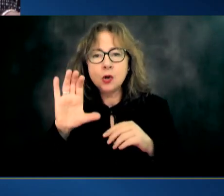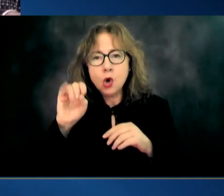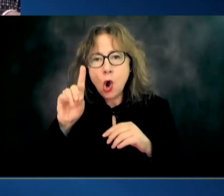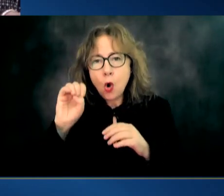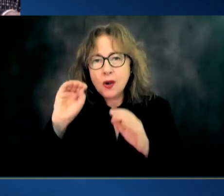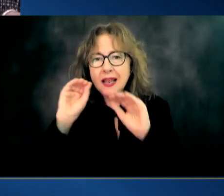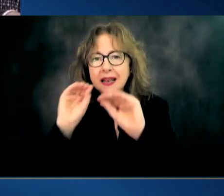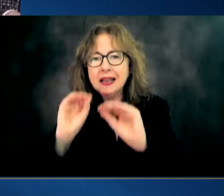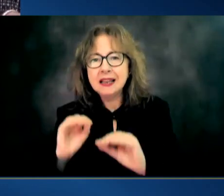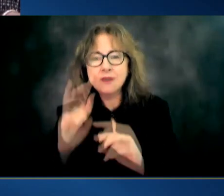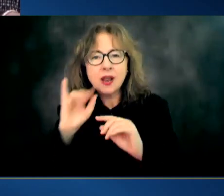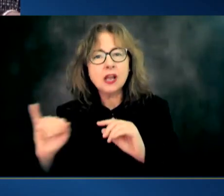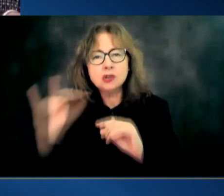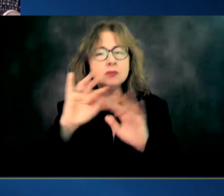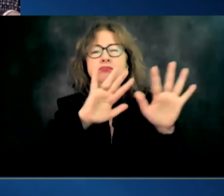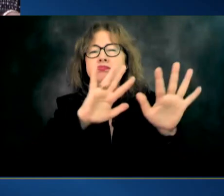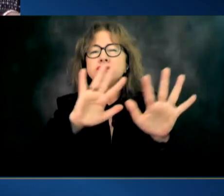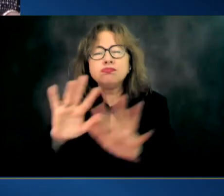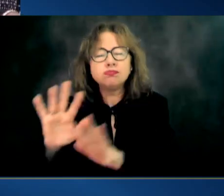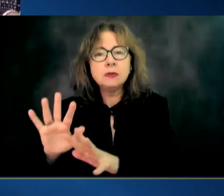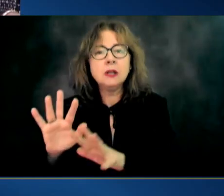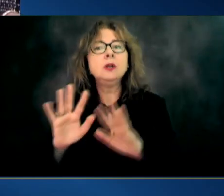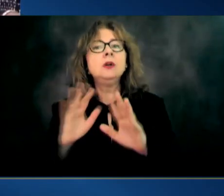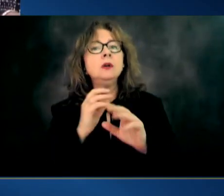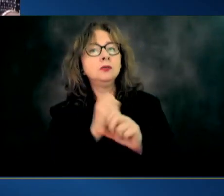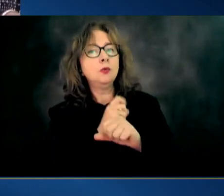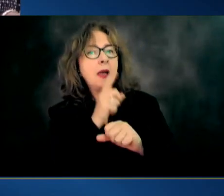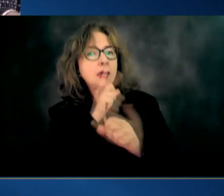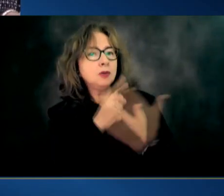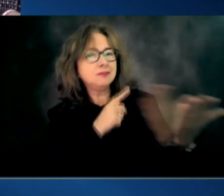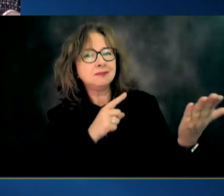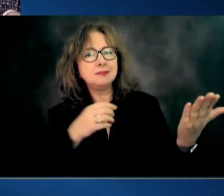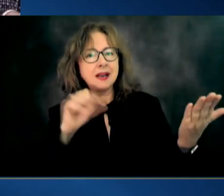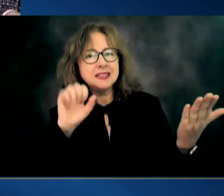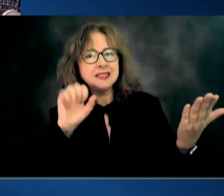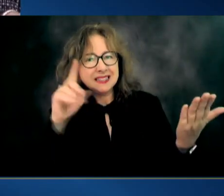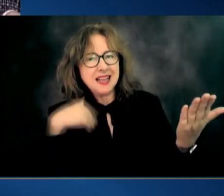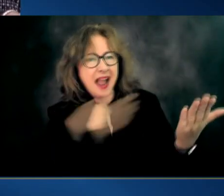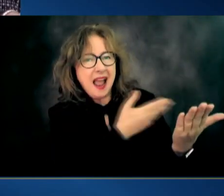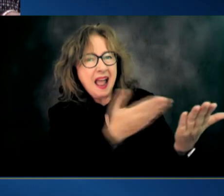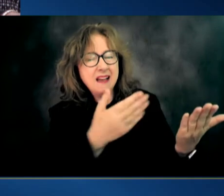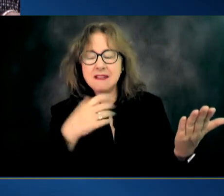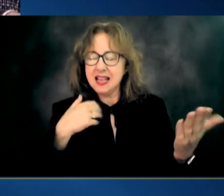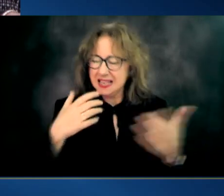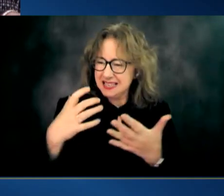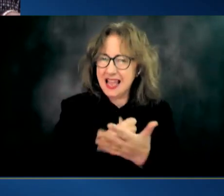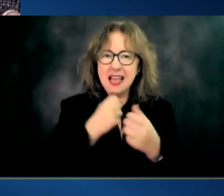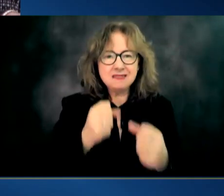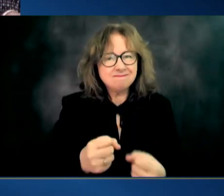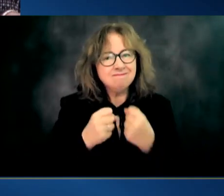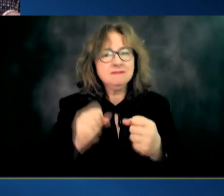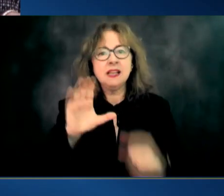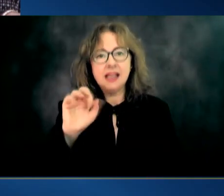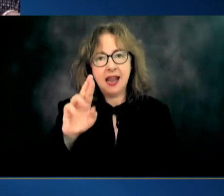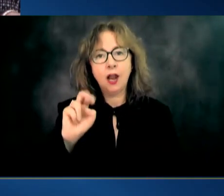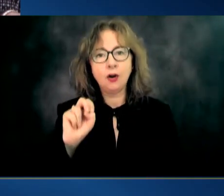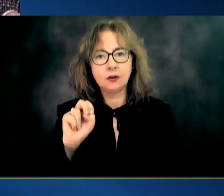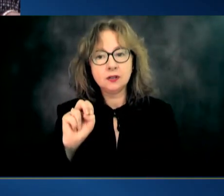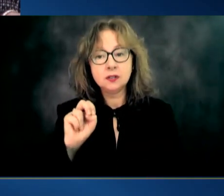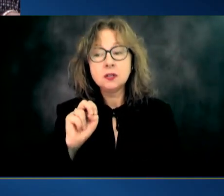ensure that folks with sickle cell disease have access to the comprehensive care that they need. That action plan -- I encourage you to look it up. That action